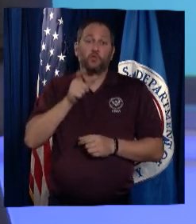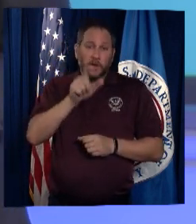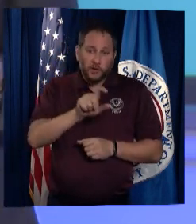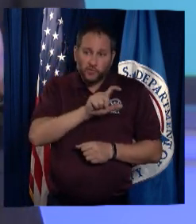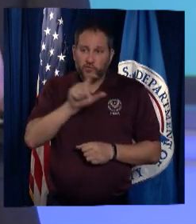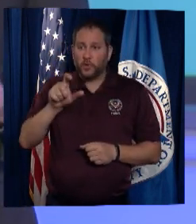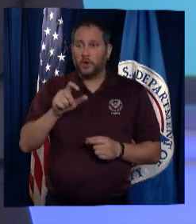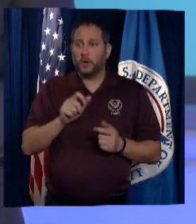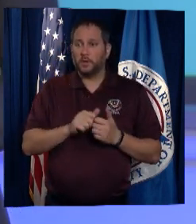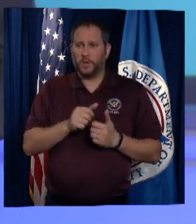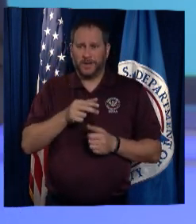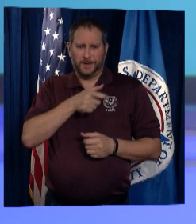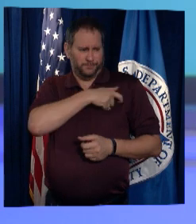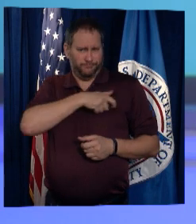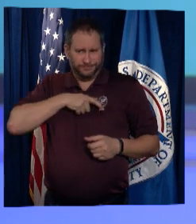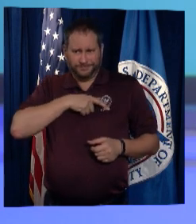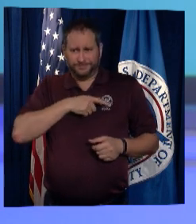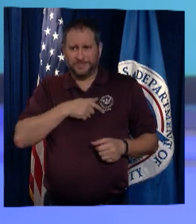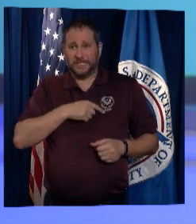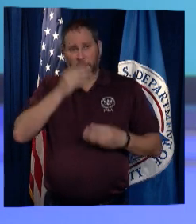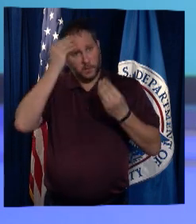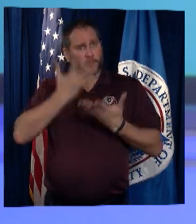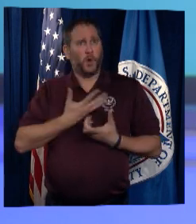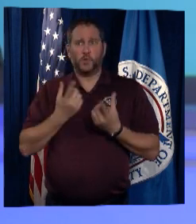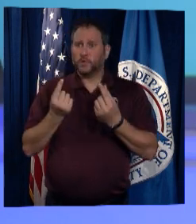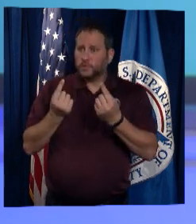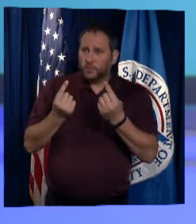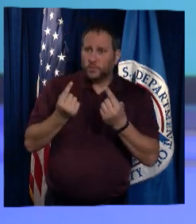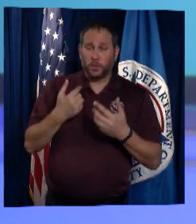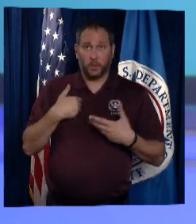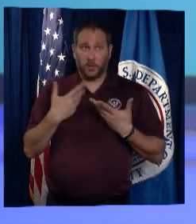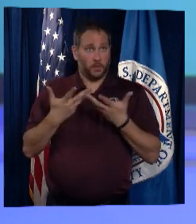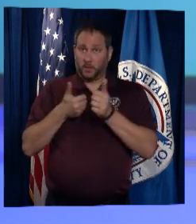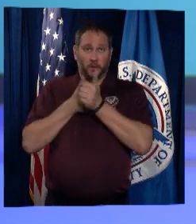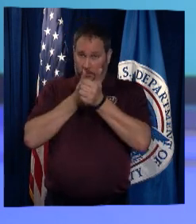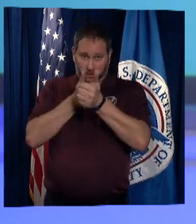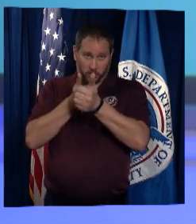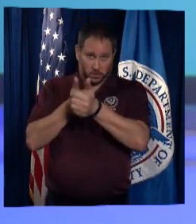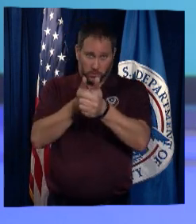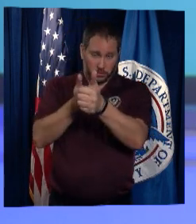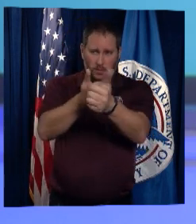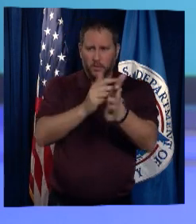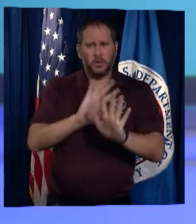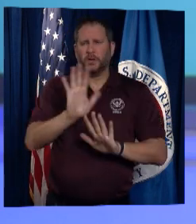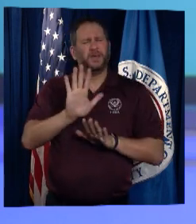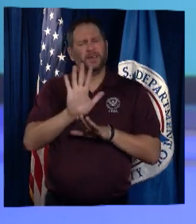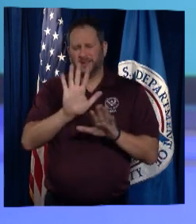can prepare for disruptions not disasters. And we can prepare together.